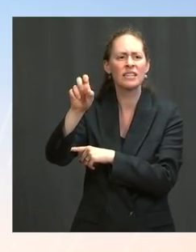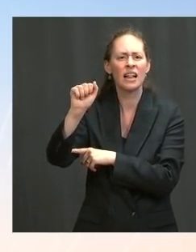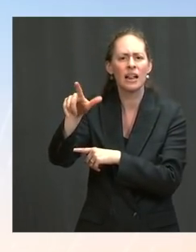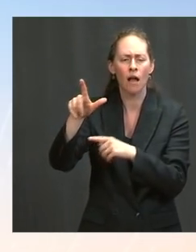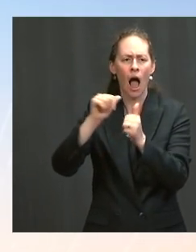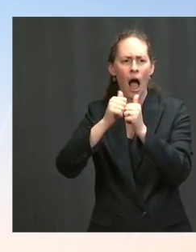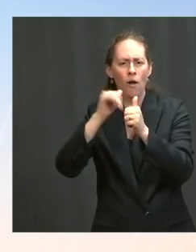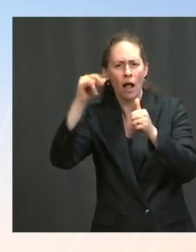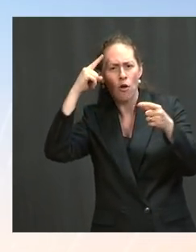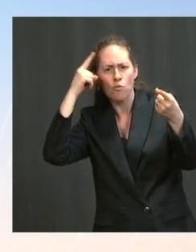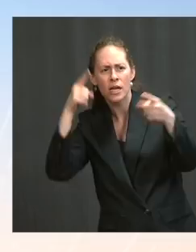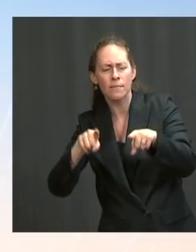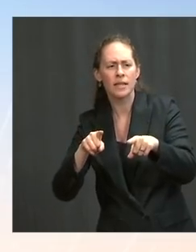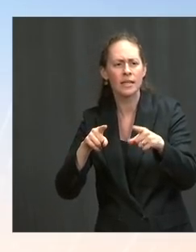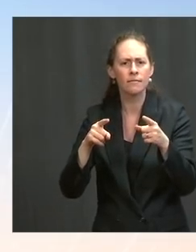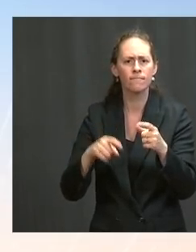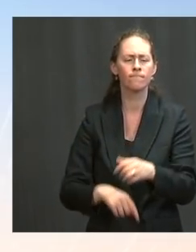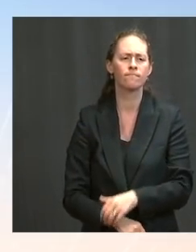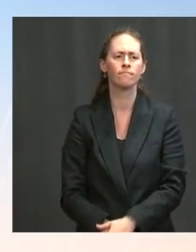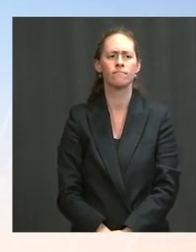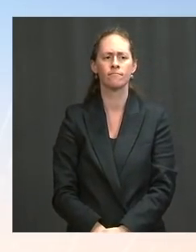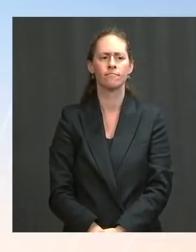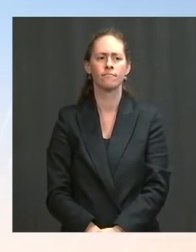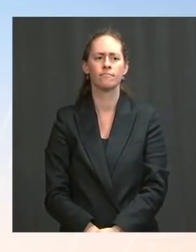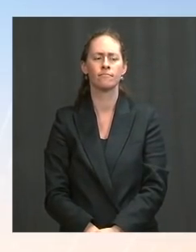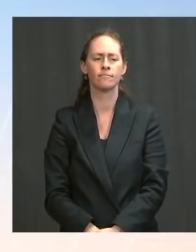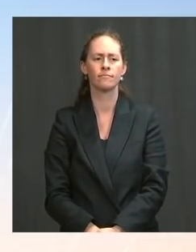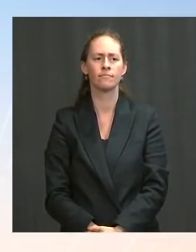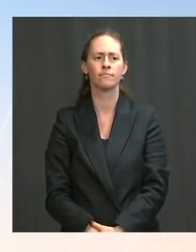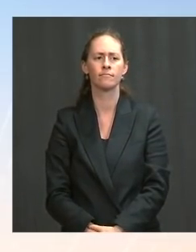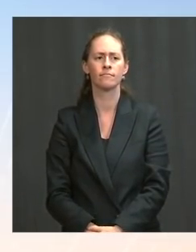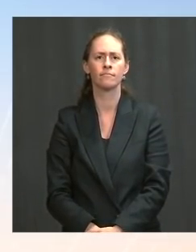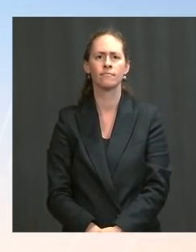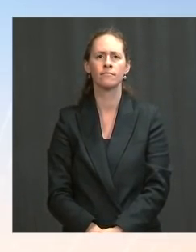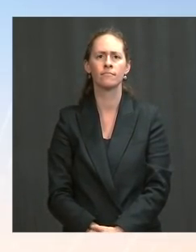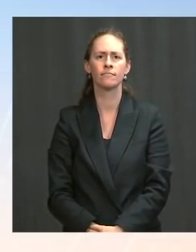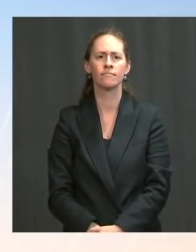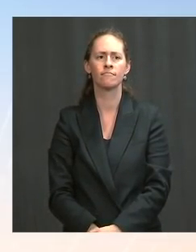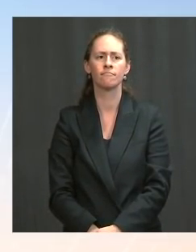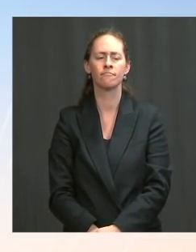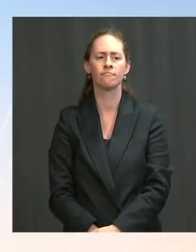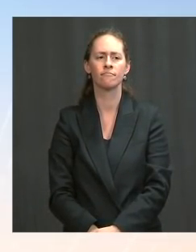are you also trying to now encompass this new use of UAVs?